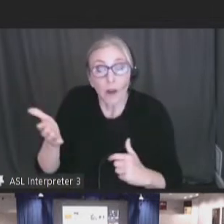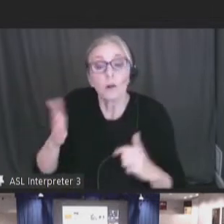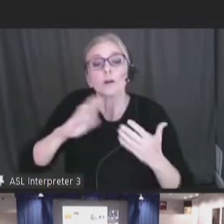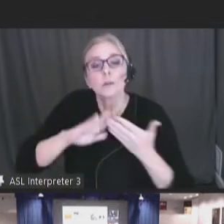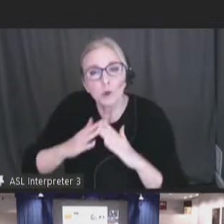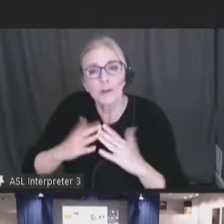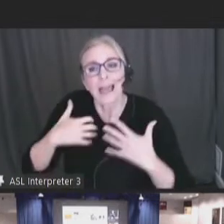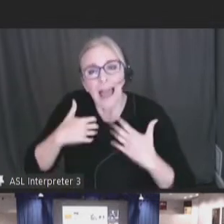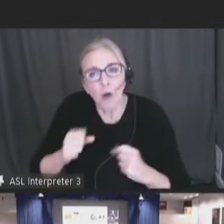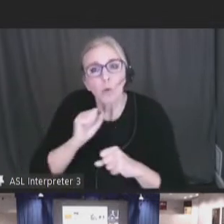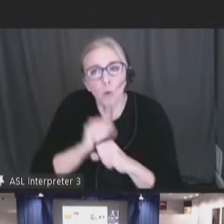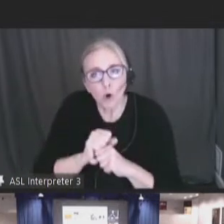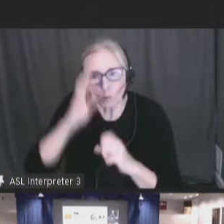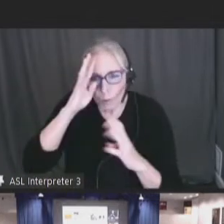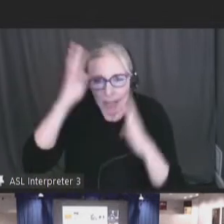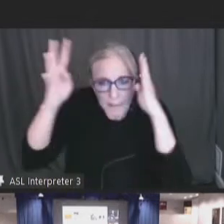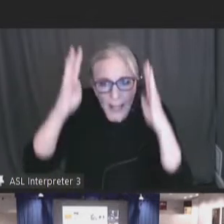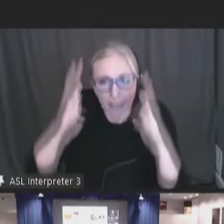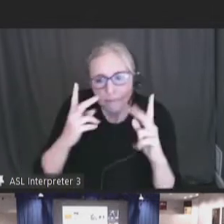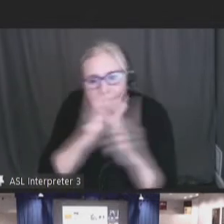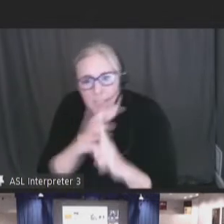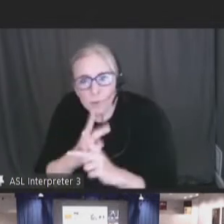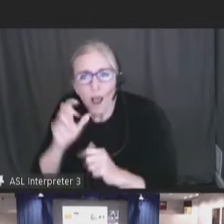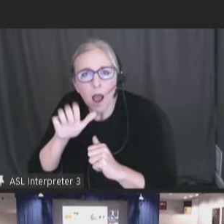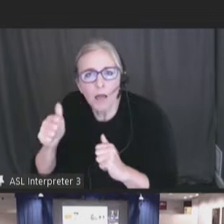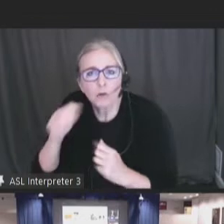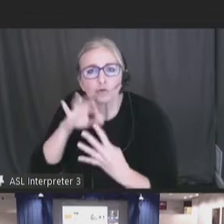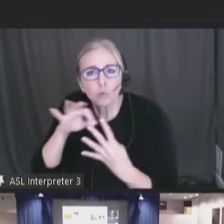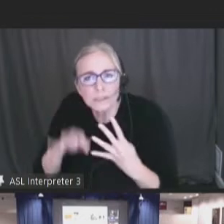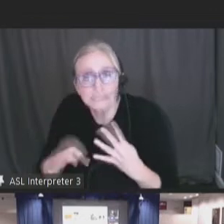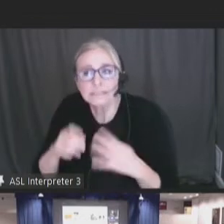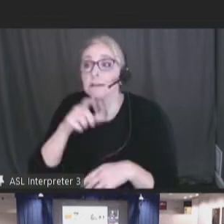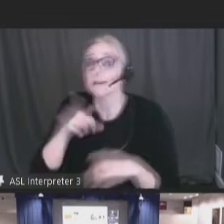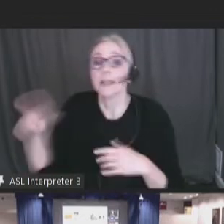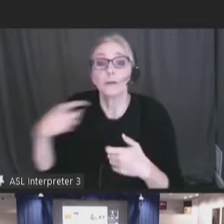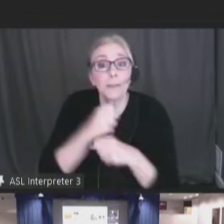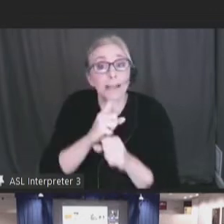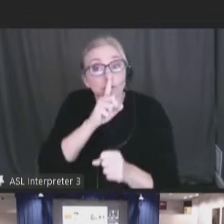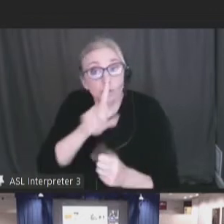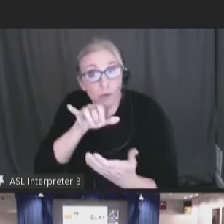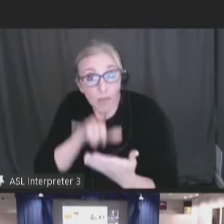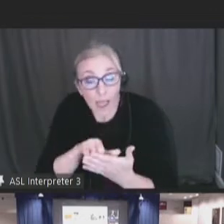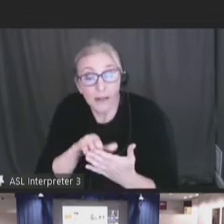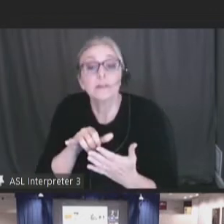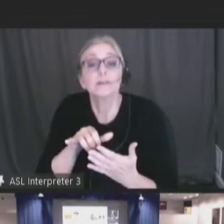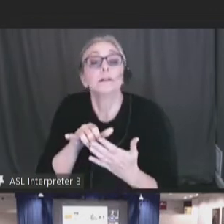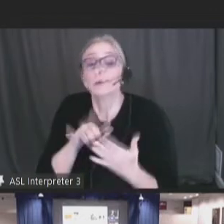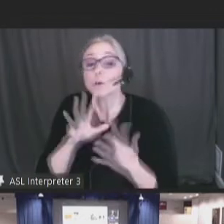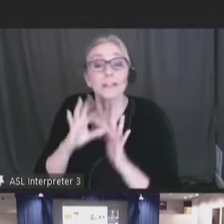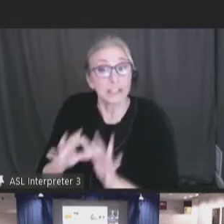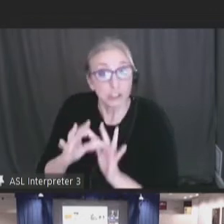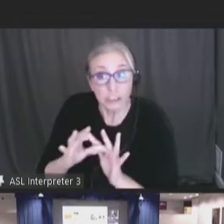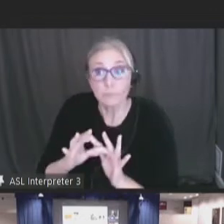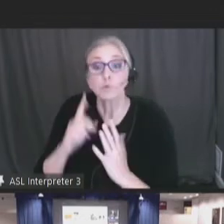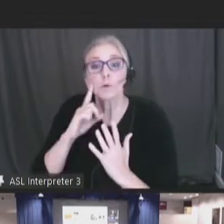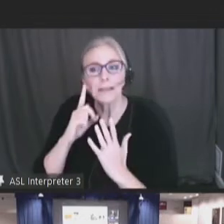were innovating navigation. They were making sure that relationships were being built to